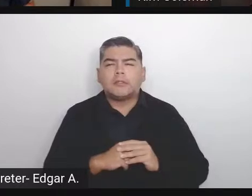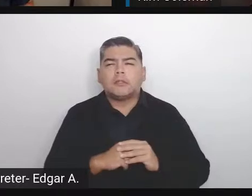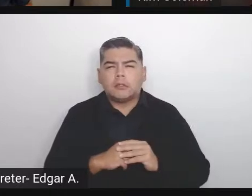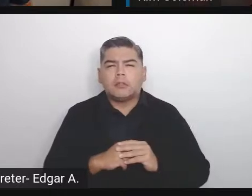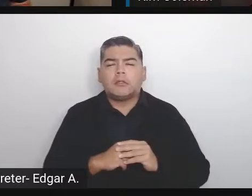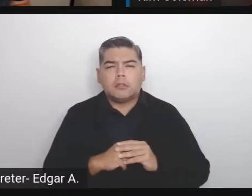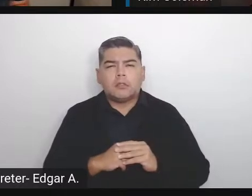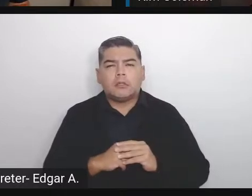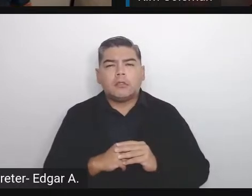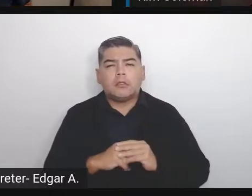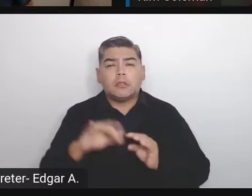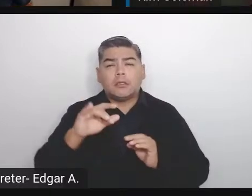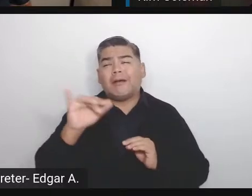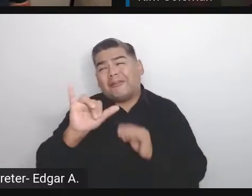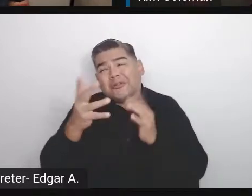could take a few hours. That is it.